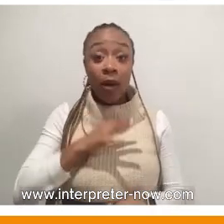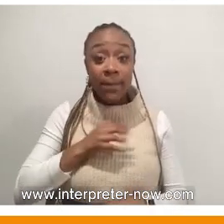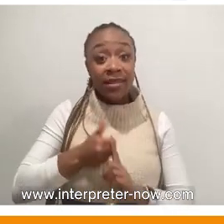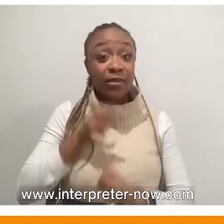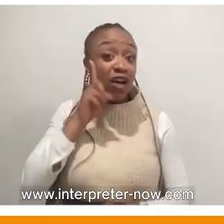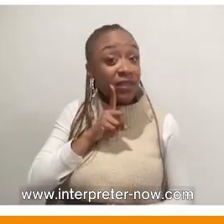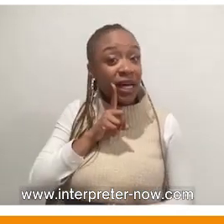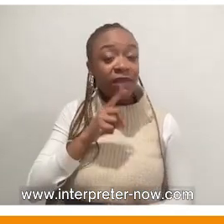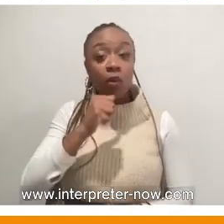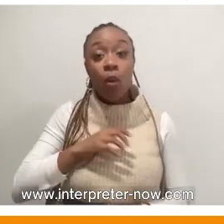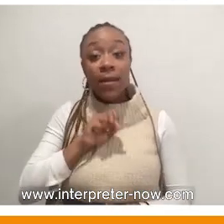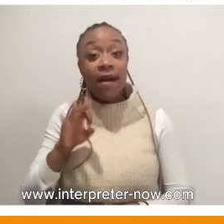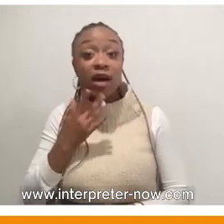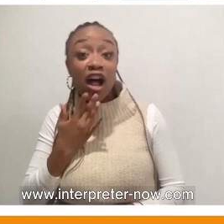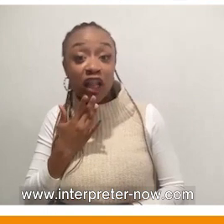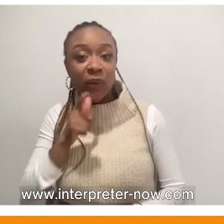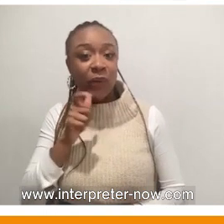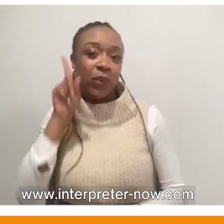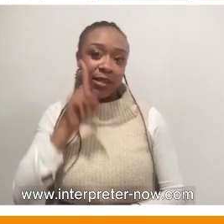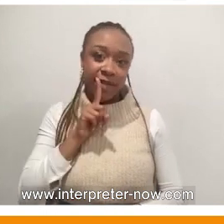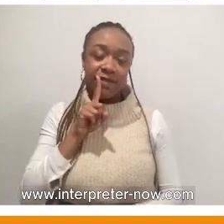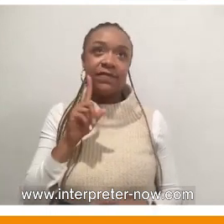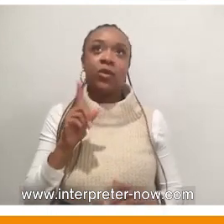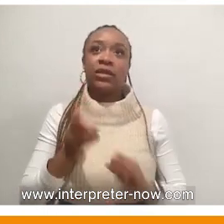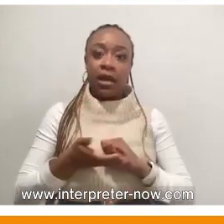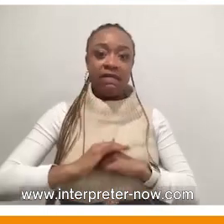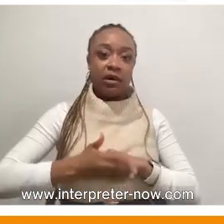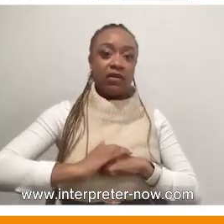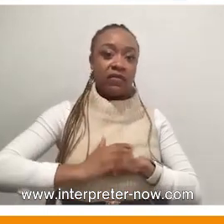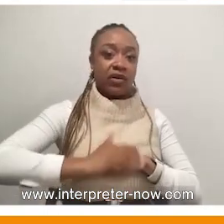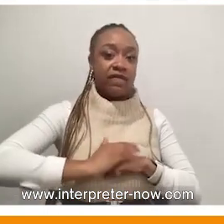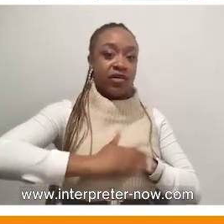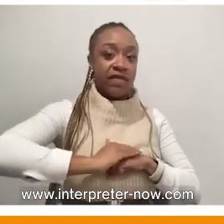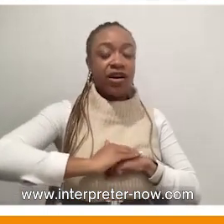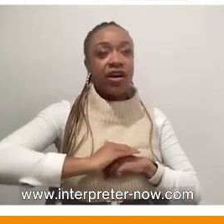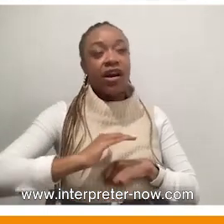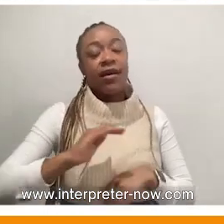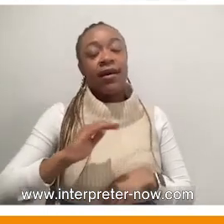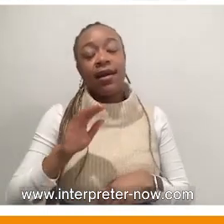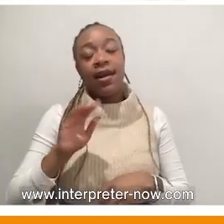So women who are deaf, women of color who are deaf, and so on.